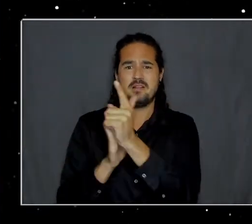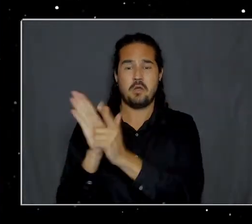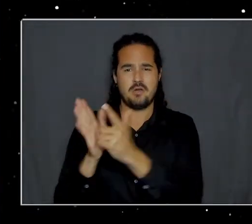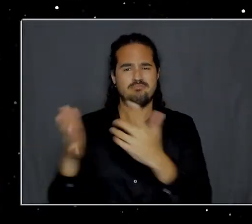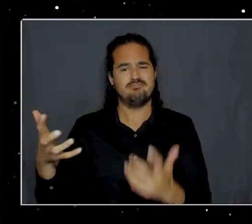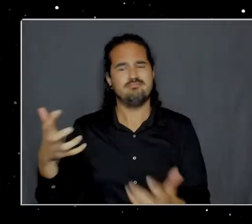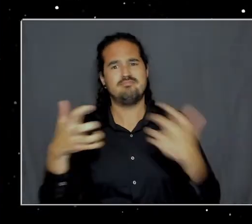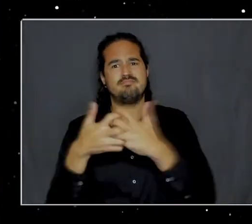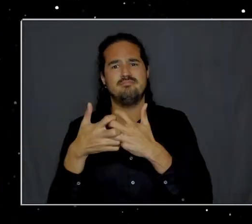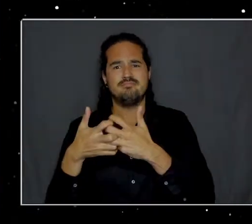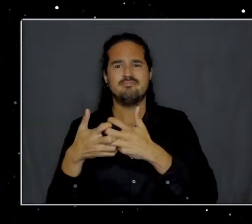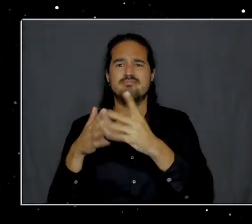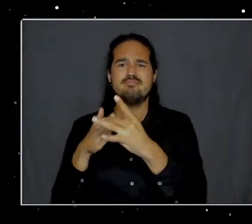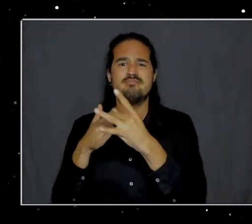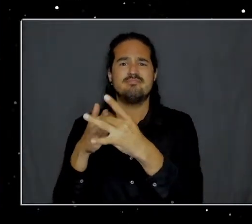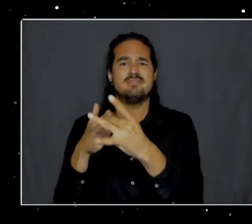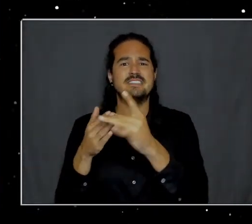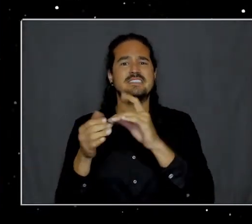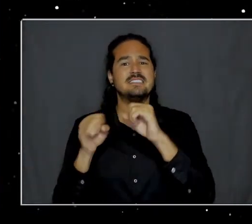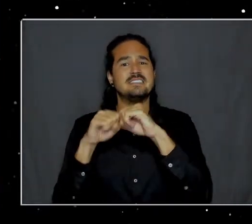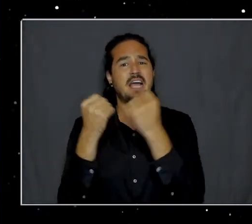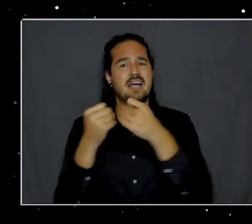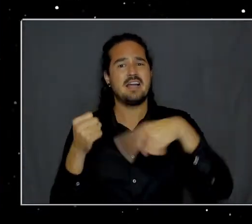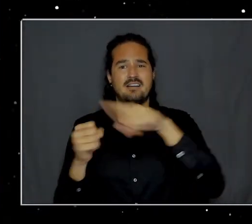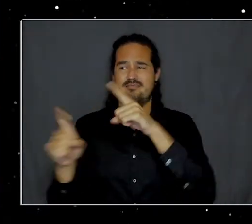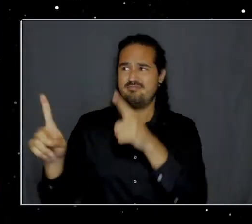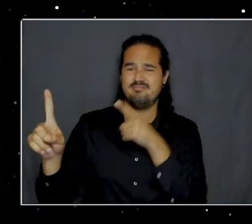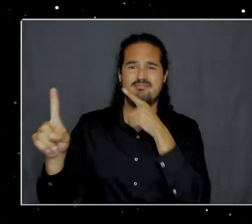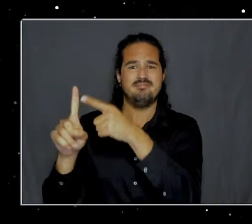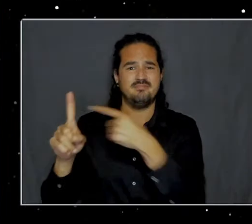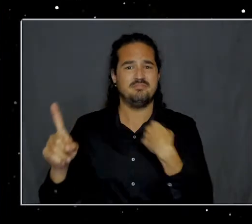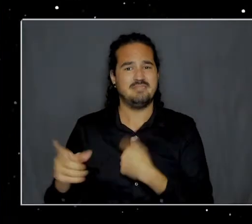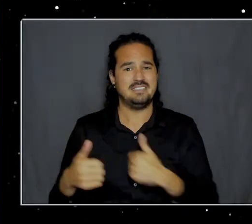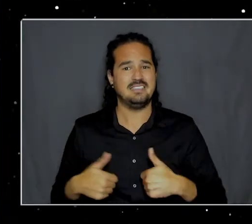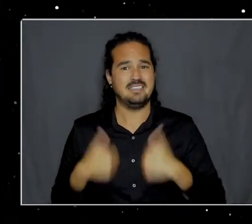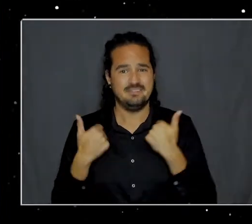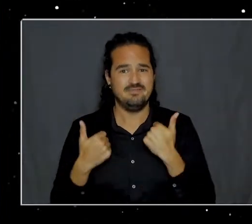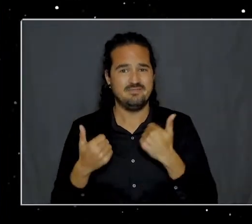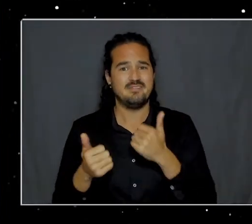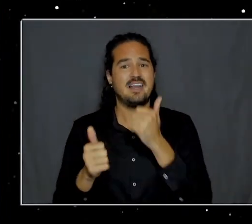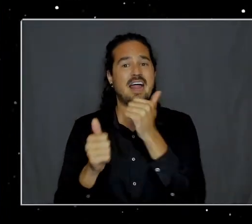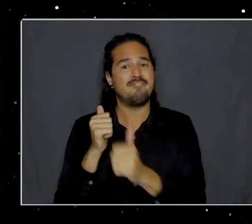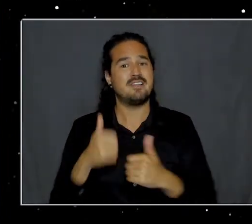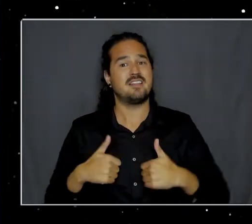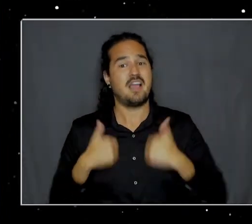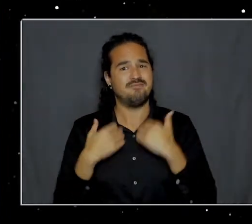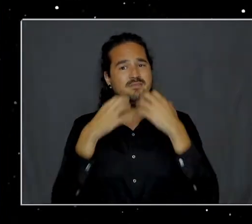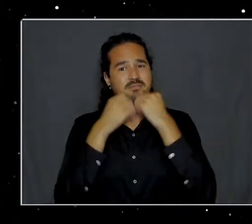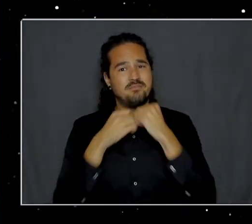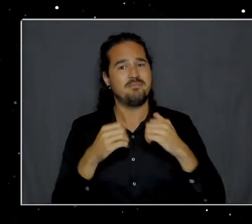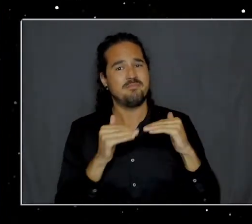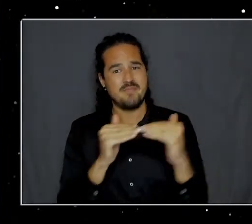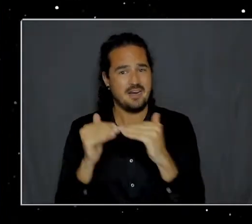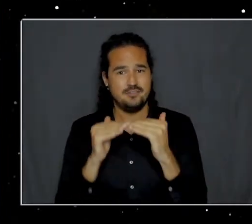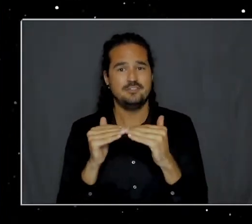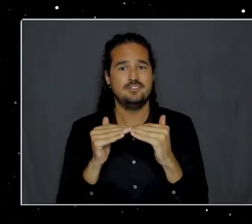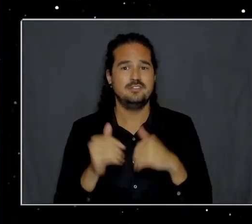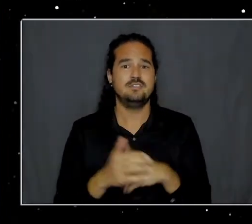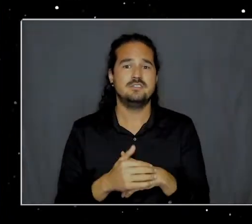AND CONVICTION TO PASS NEW LAWS THAT WILL REFLECT A SOCIETY WHERE EVERY LIFE BECOMES PARAMOUNT AND TAKING A LIFE